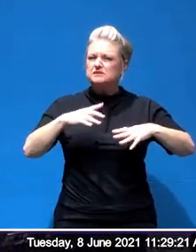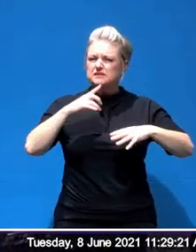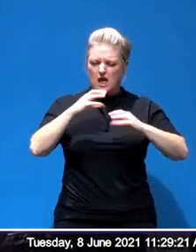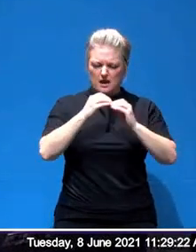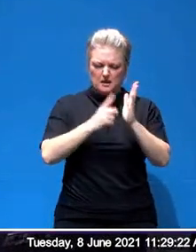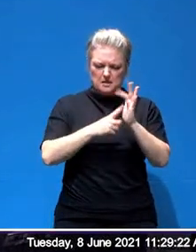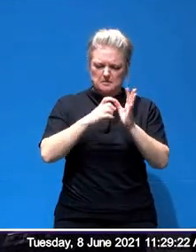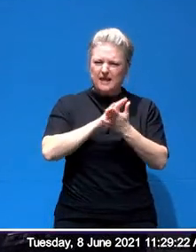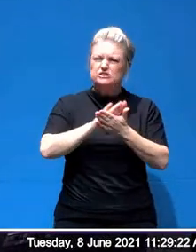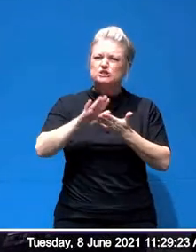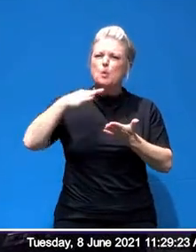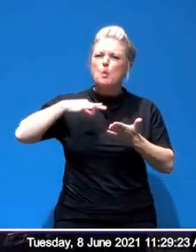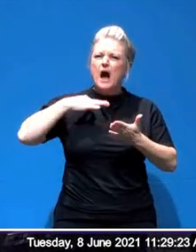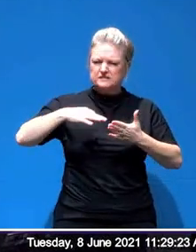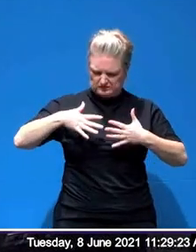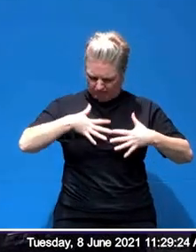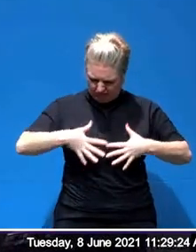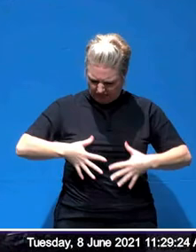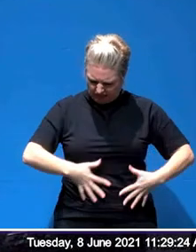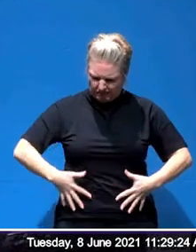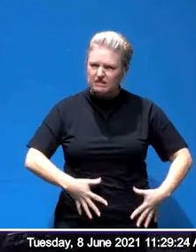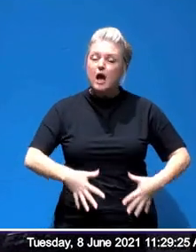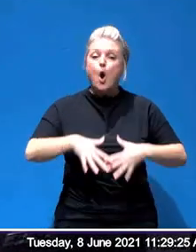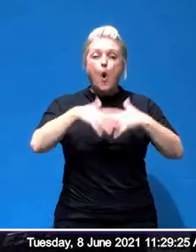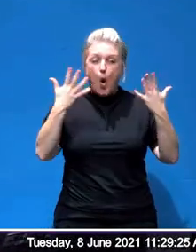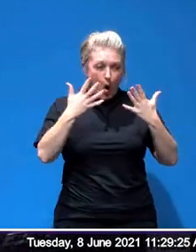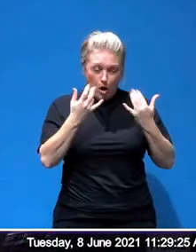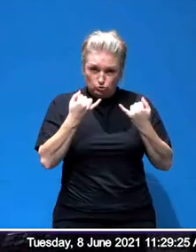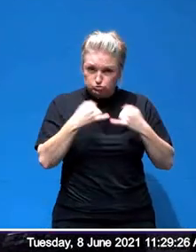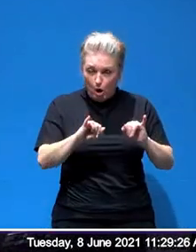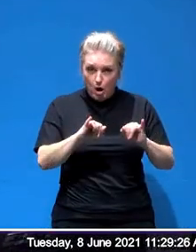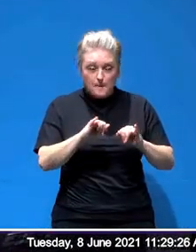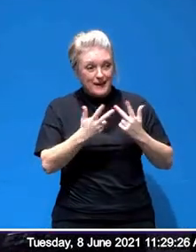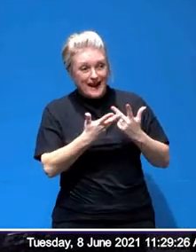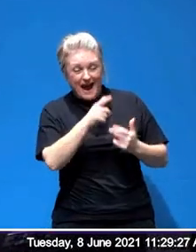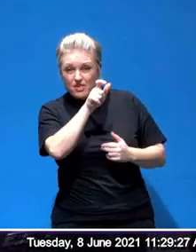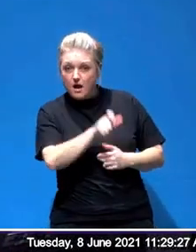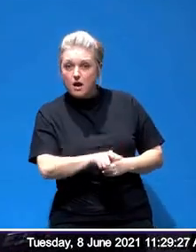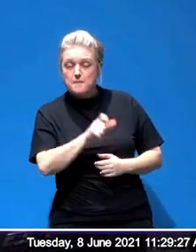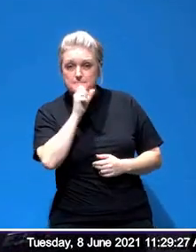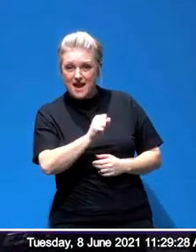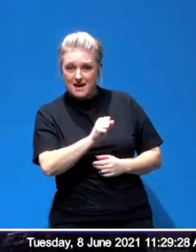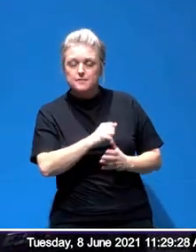to the other men who lived there. I also know that there were at least two coats in that house that belonged to